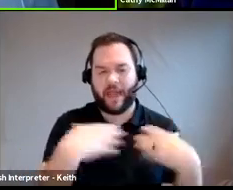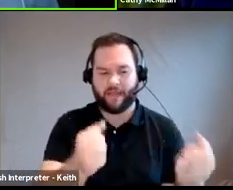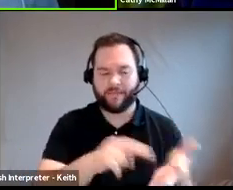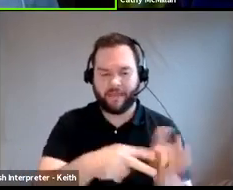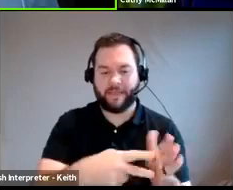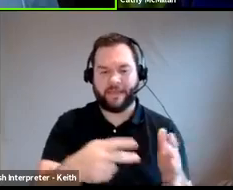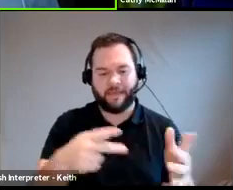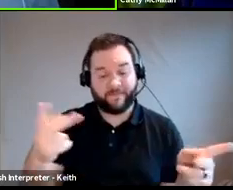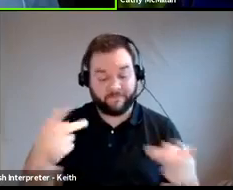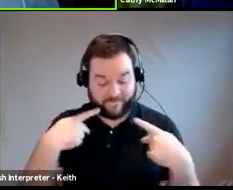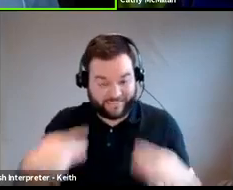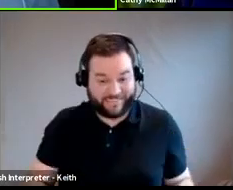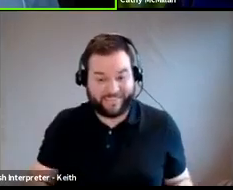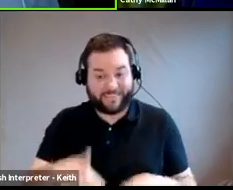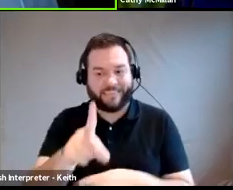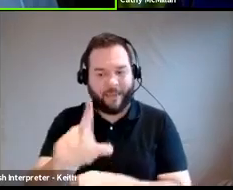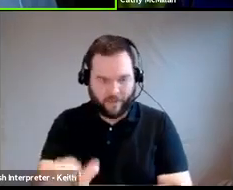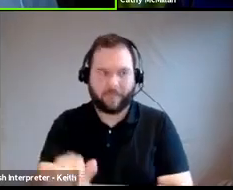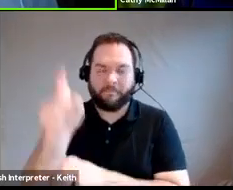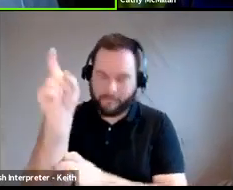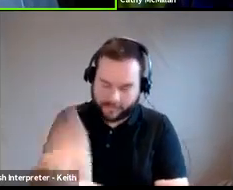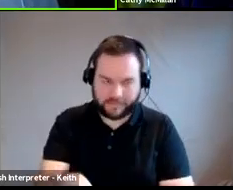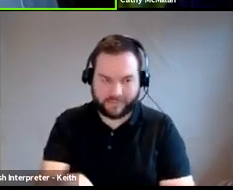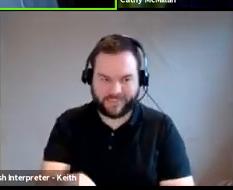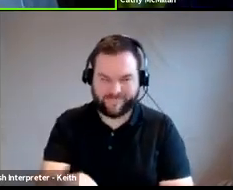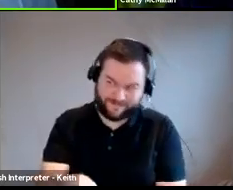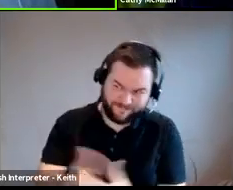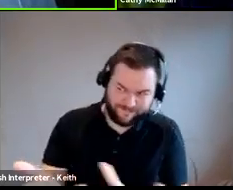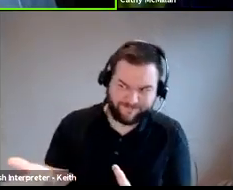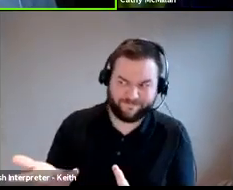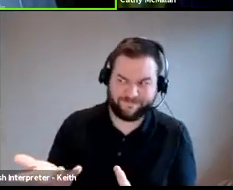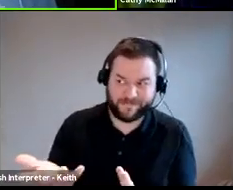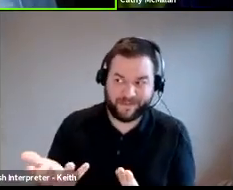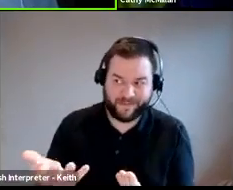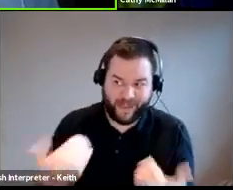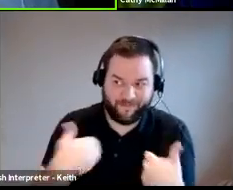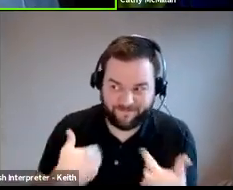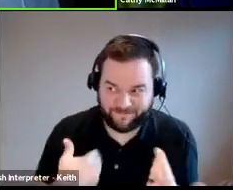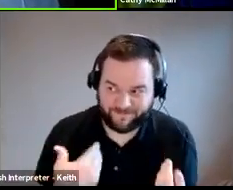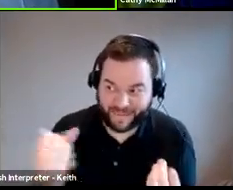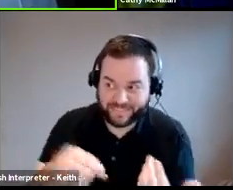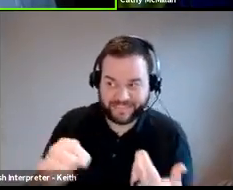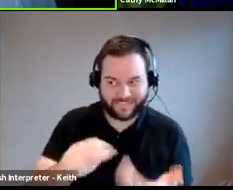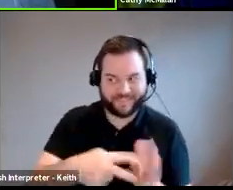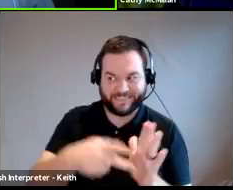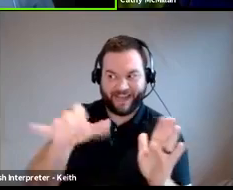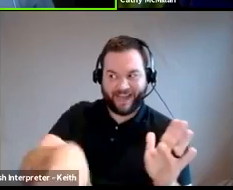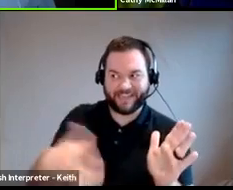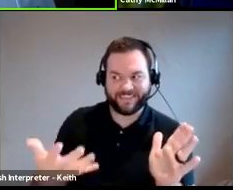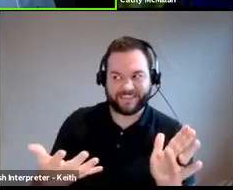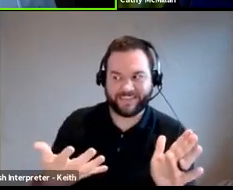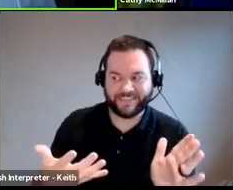have to be very very physically disabled. to disabled, to get that chronic health designation it's like well so health designation it's like well so they are. That's what